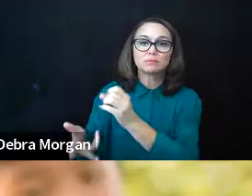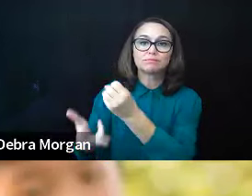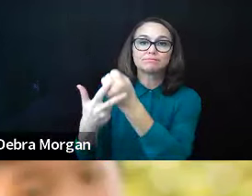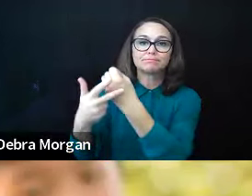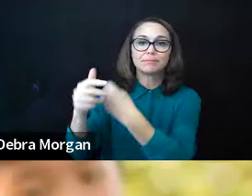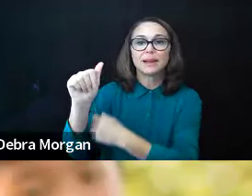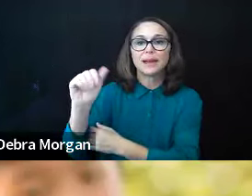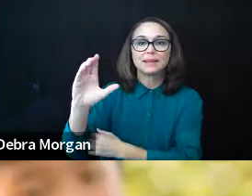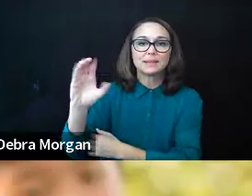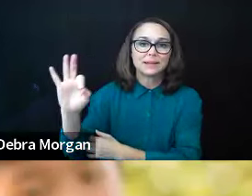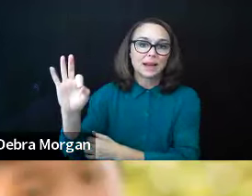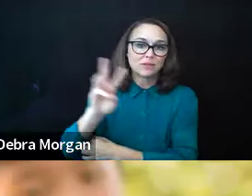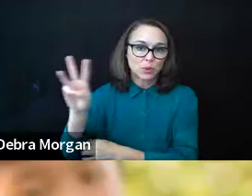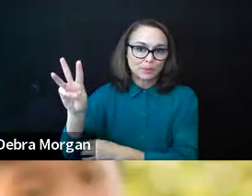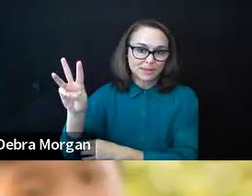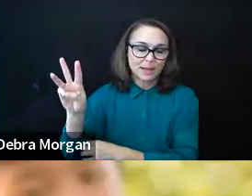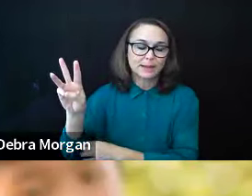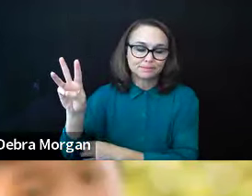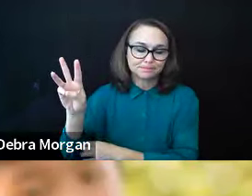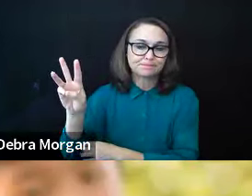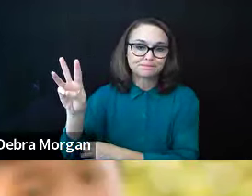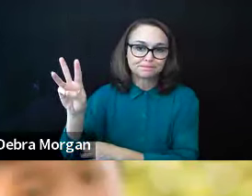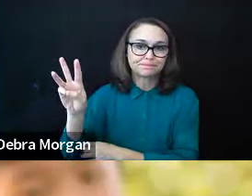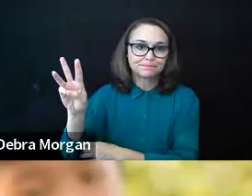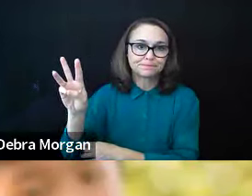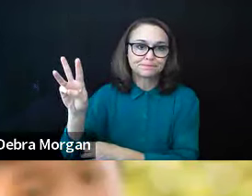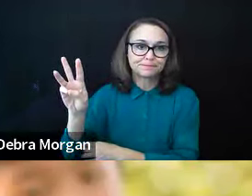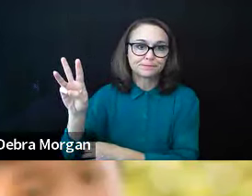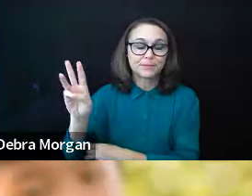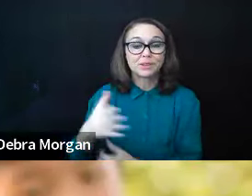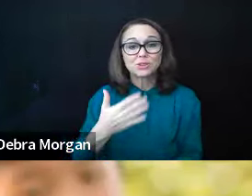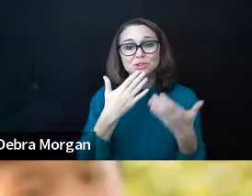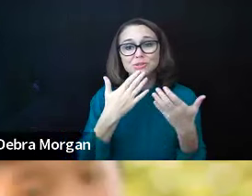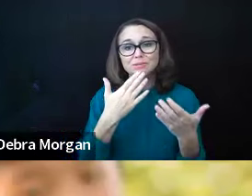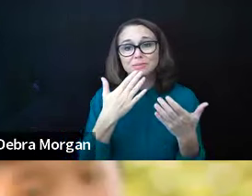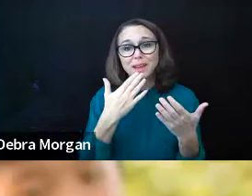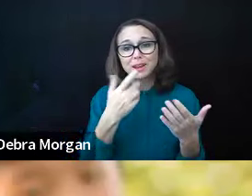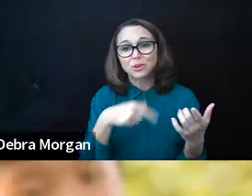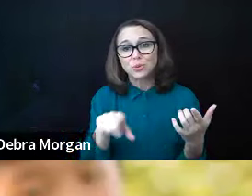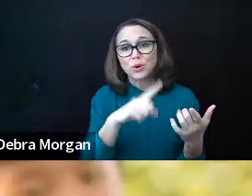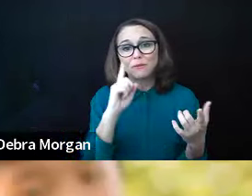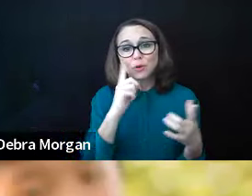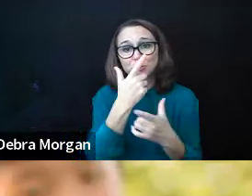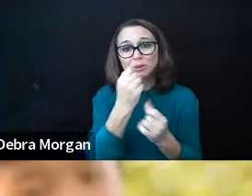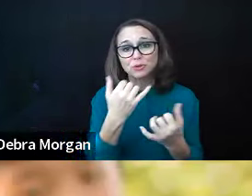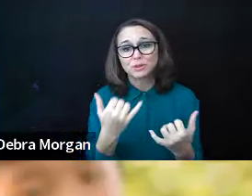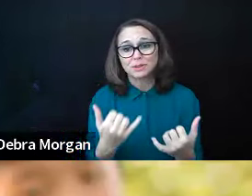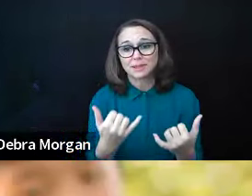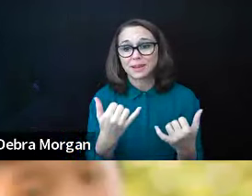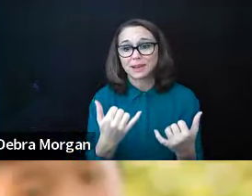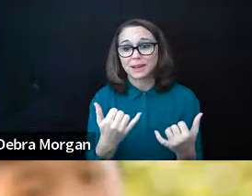website as well. So, we just really thank everyone for your interest today. Thank everyone for all